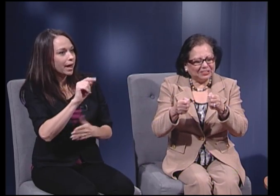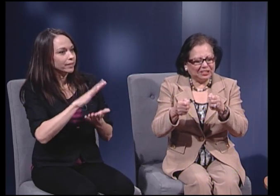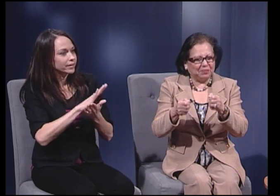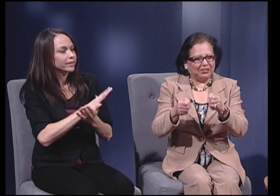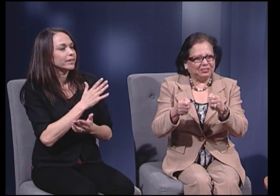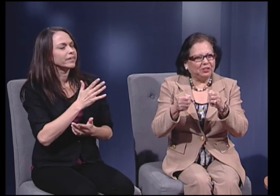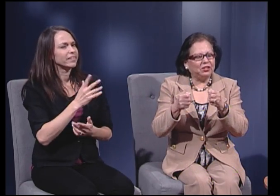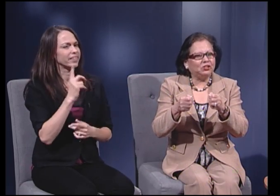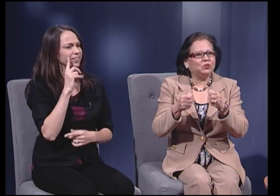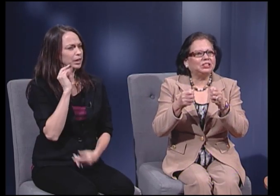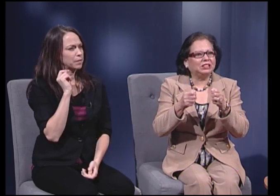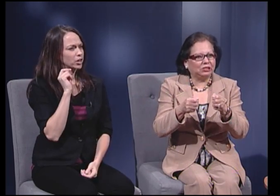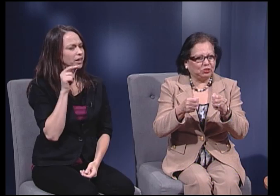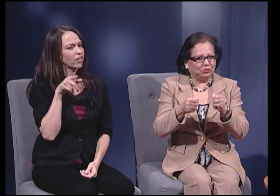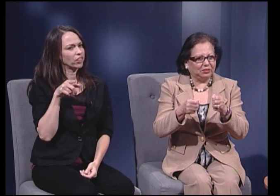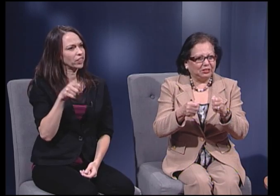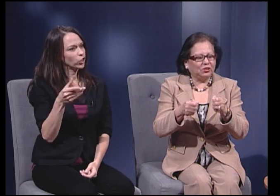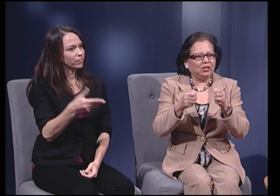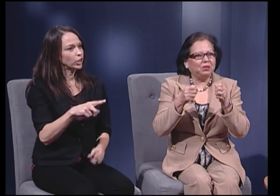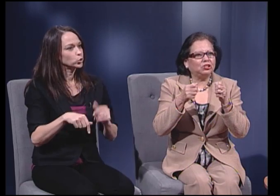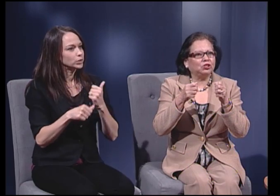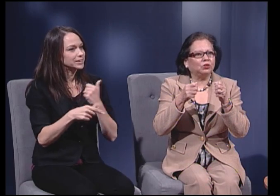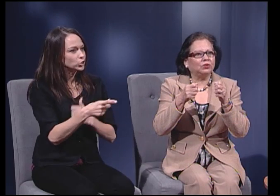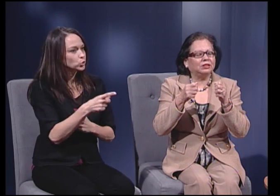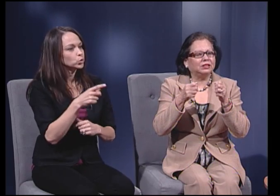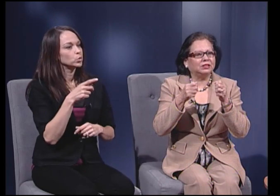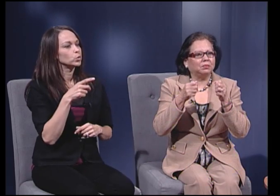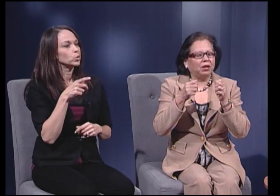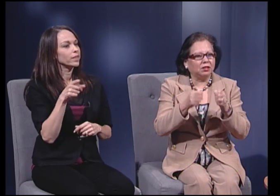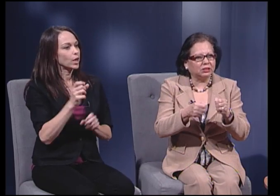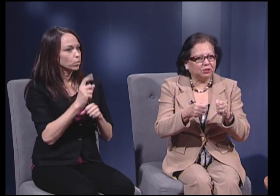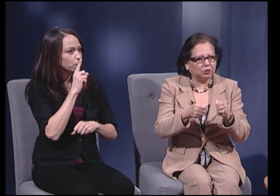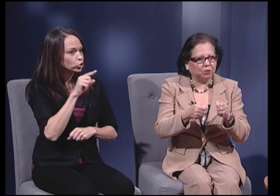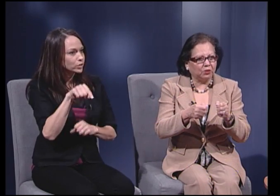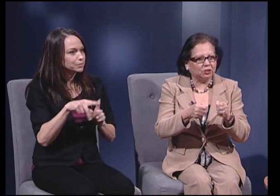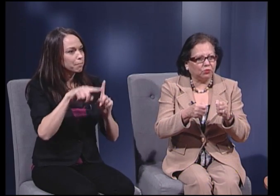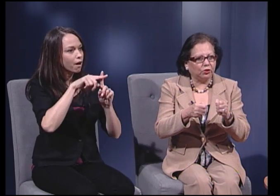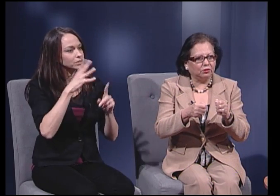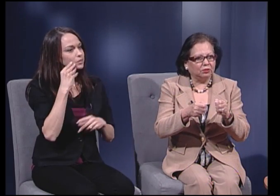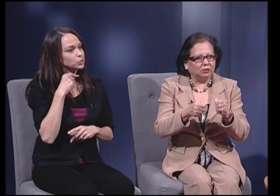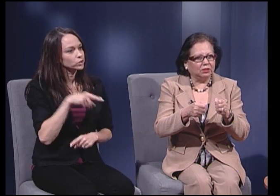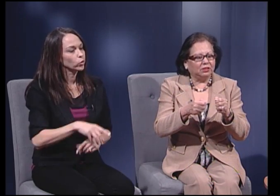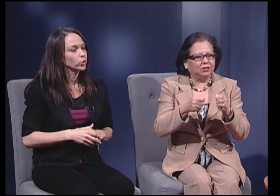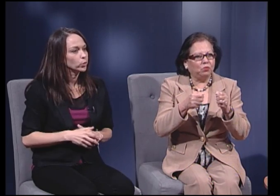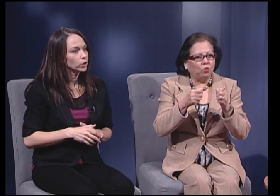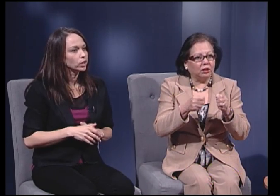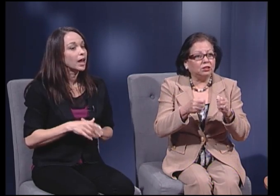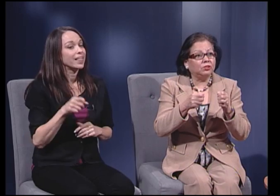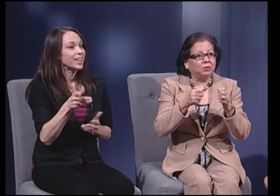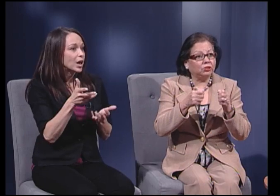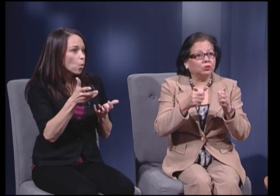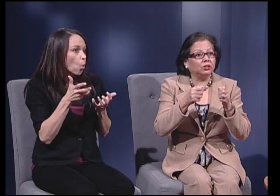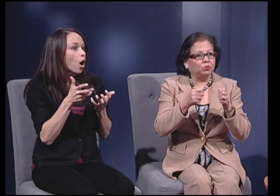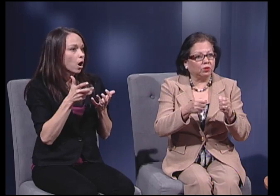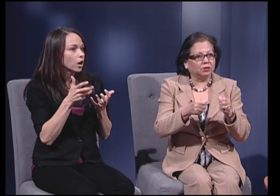Think about it, they are there to assist you. They're going to make sure that this is a positive experience for you. They want it to make sure it works.